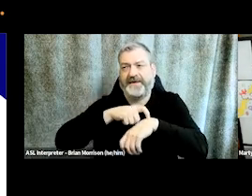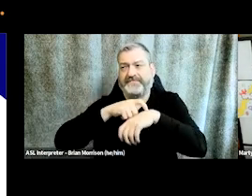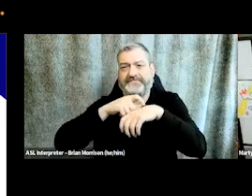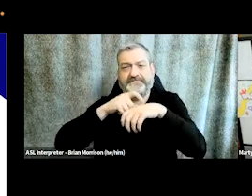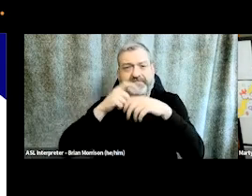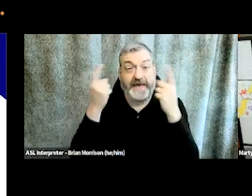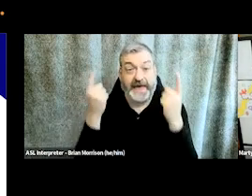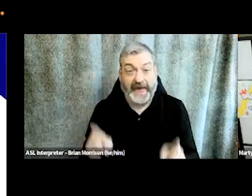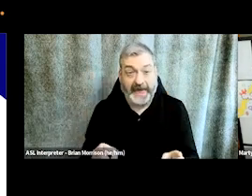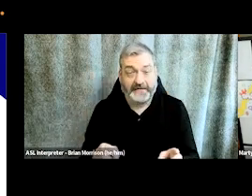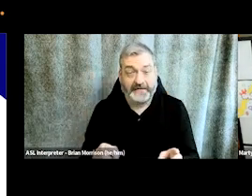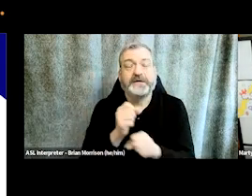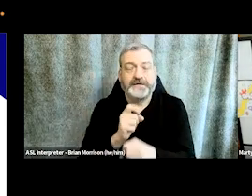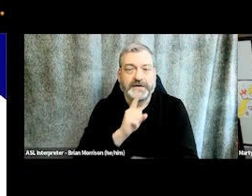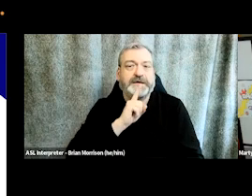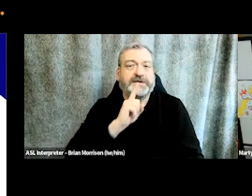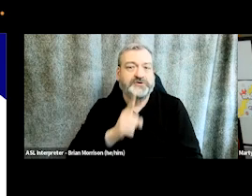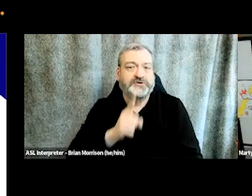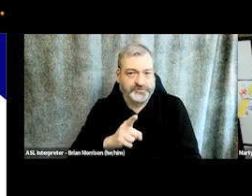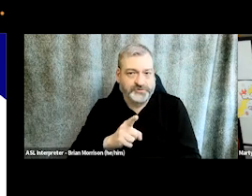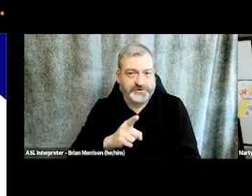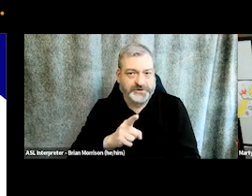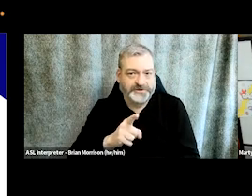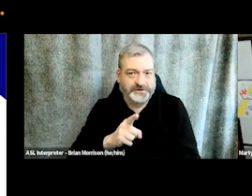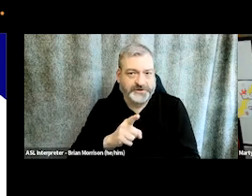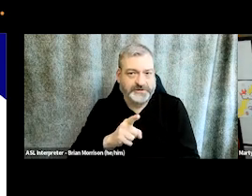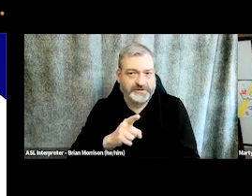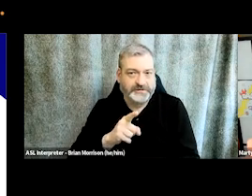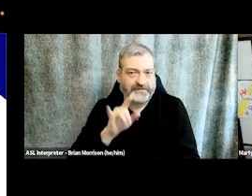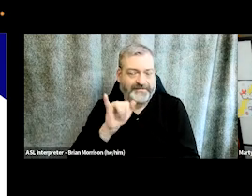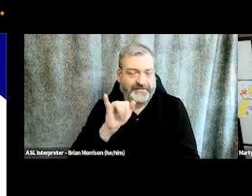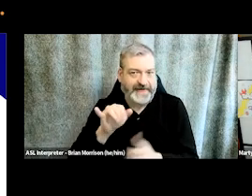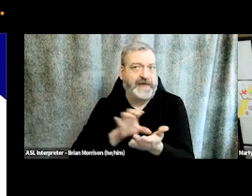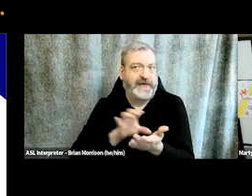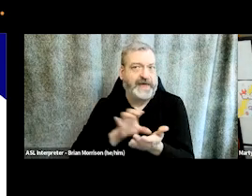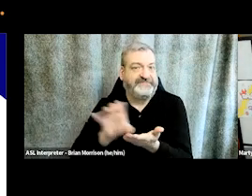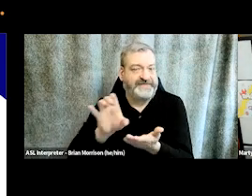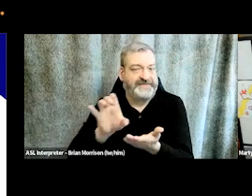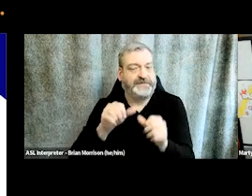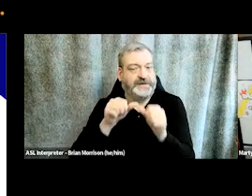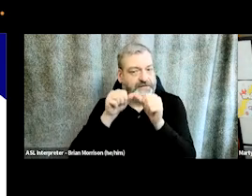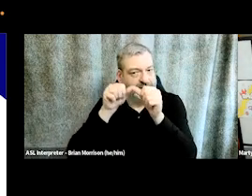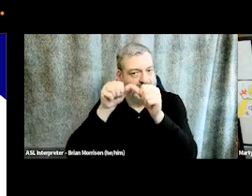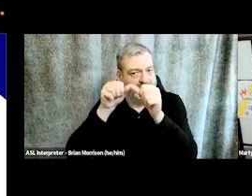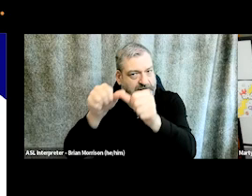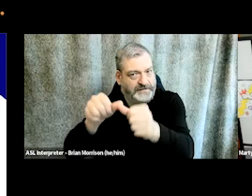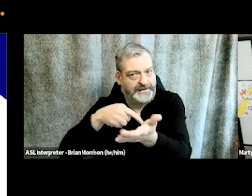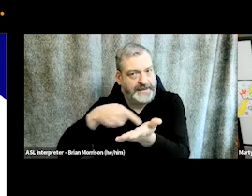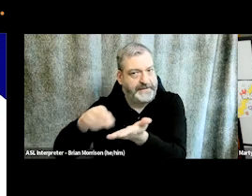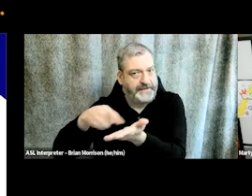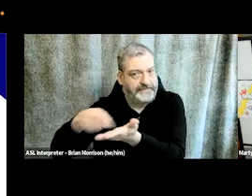making sure that that investment pays off over the long term is really the key.